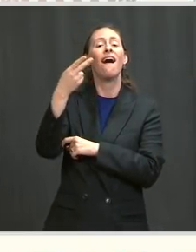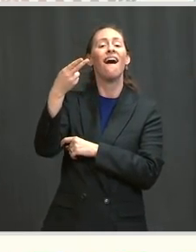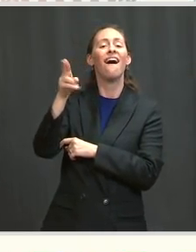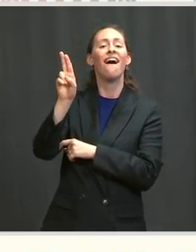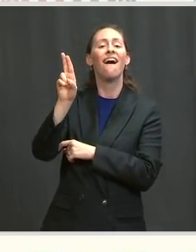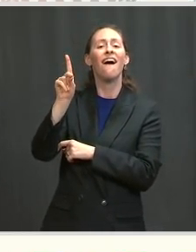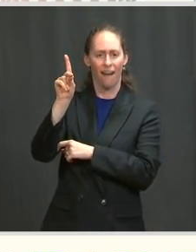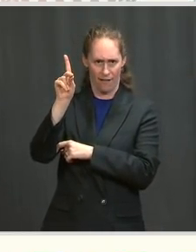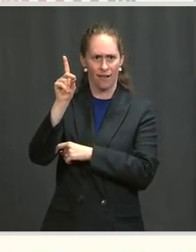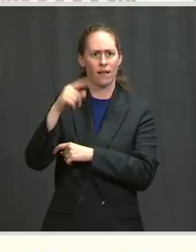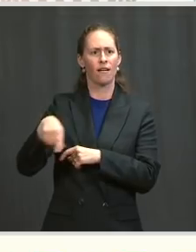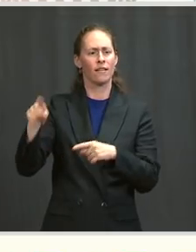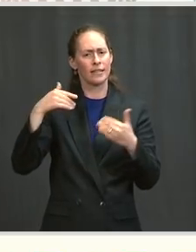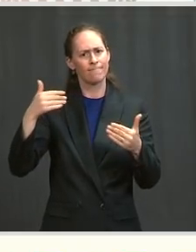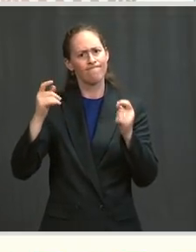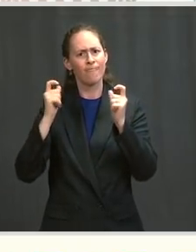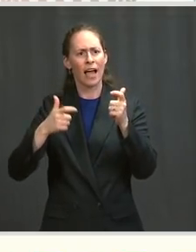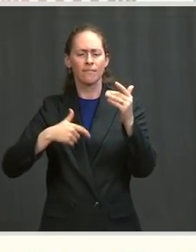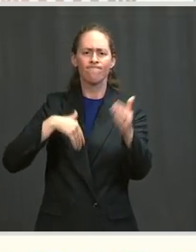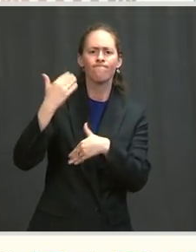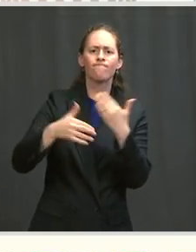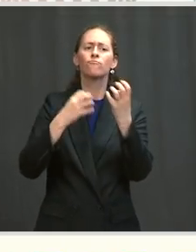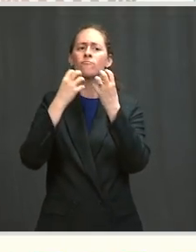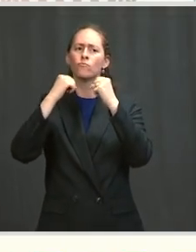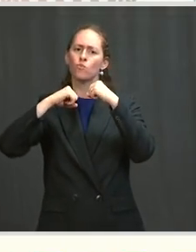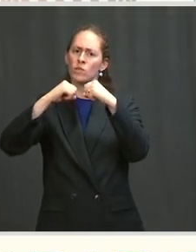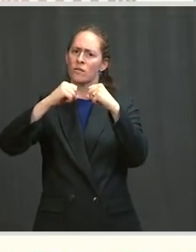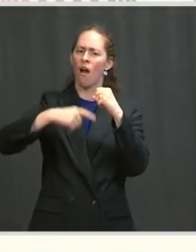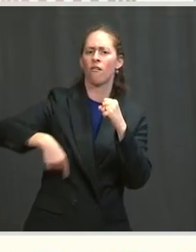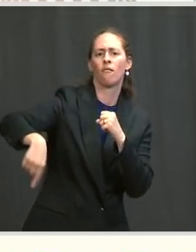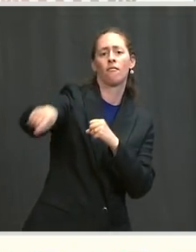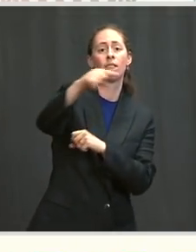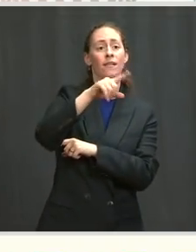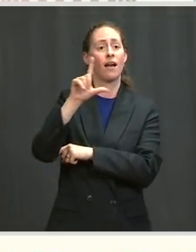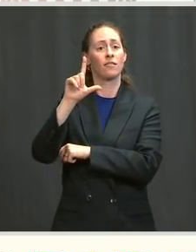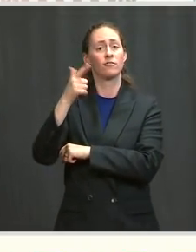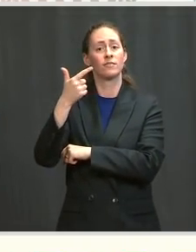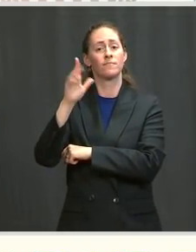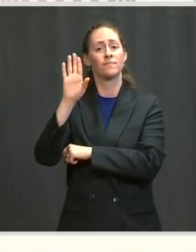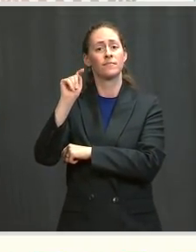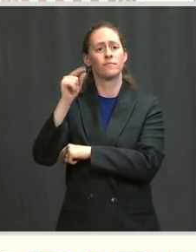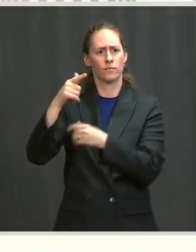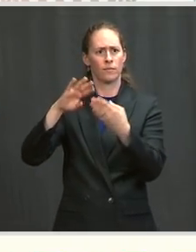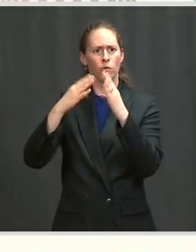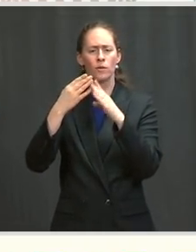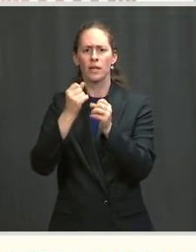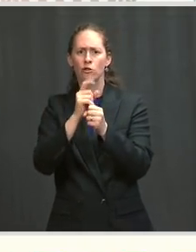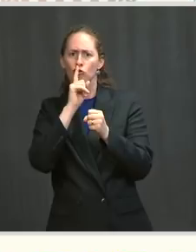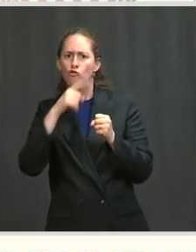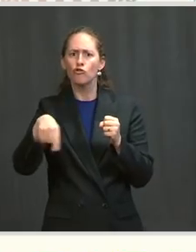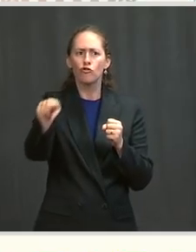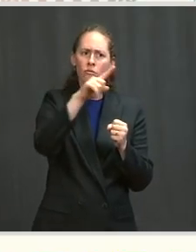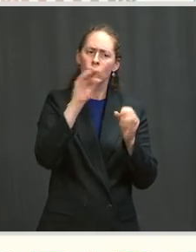people from discrimination in housing, and ensured critical protections for transgender Americans experiencing homelessness.